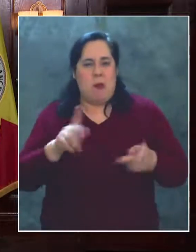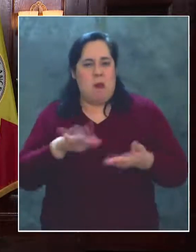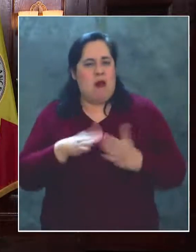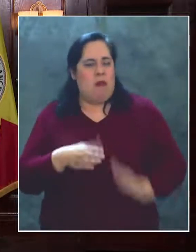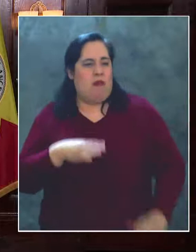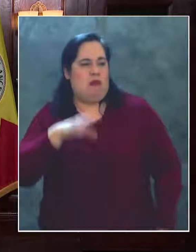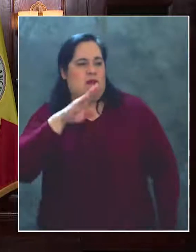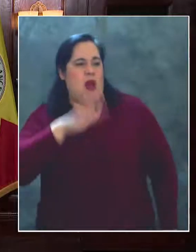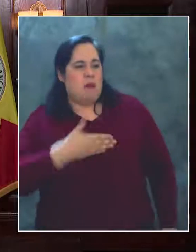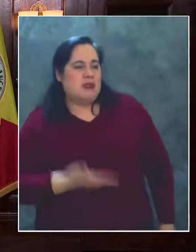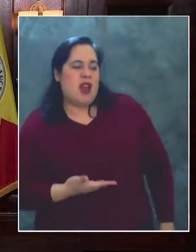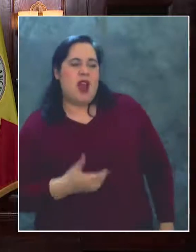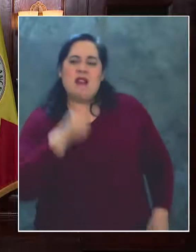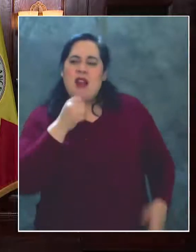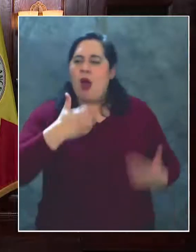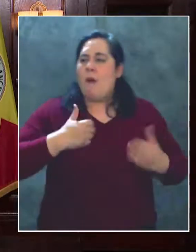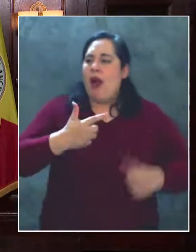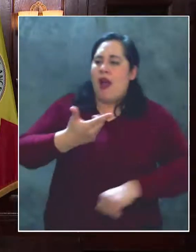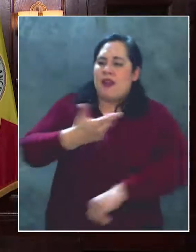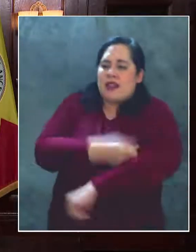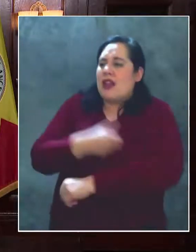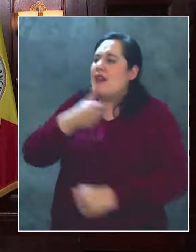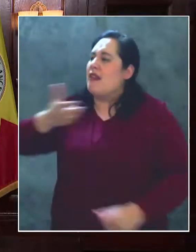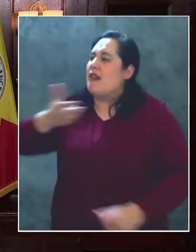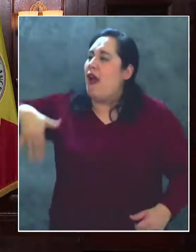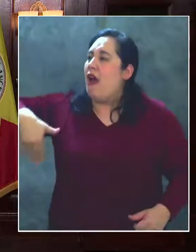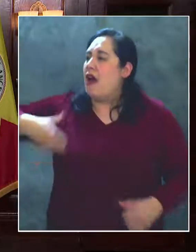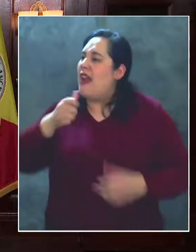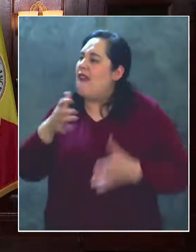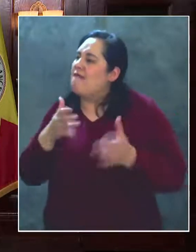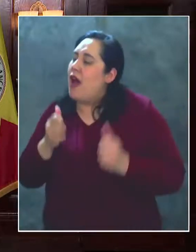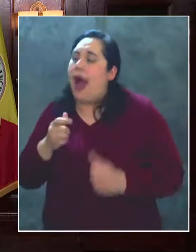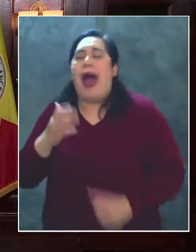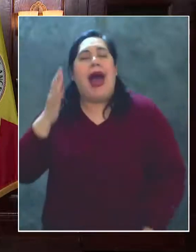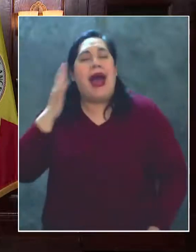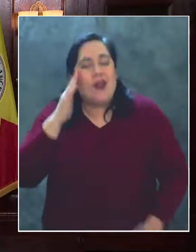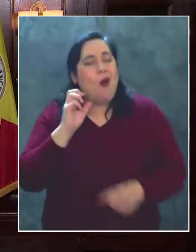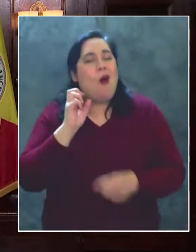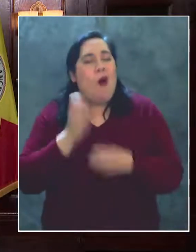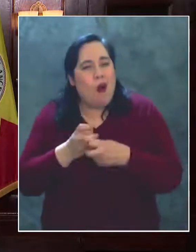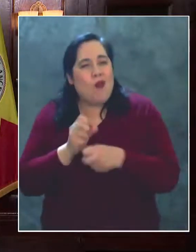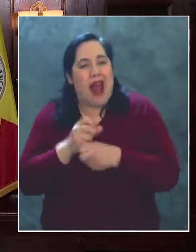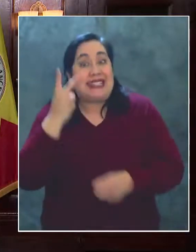NOT GETTING MY VACCINE OR THAT IT'S NOT HAPPENING QUICKLY ENOUGH, I SEE YOU.